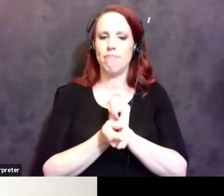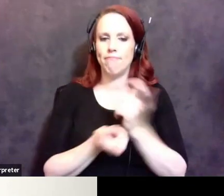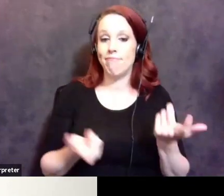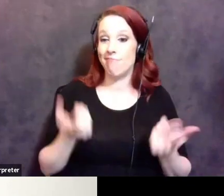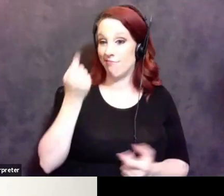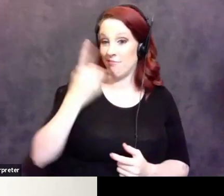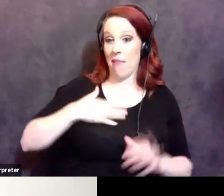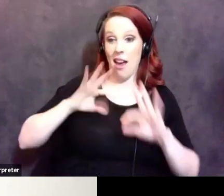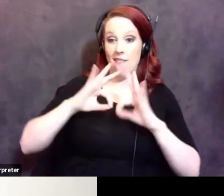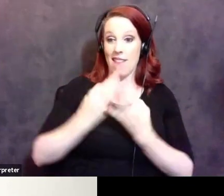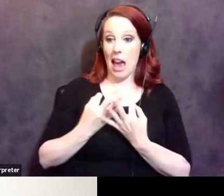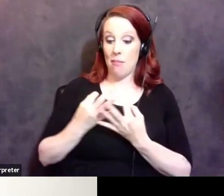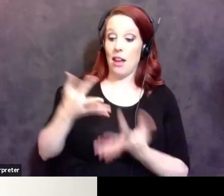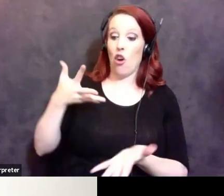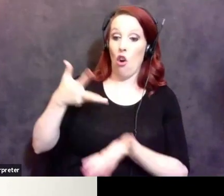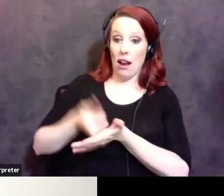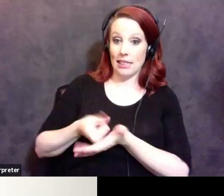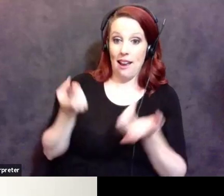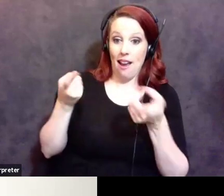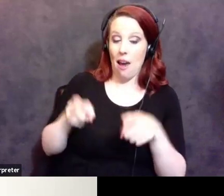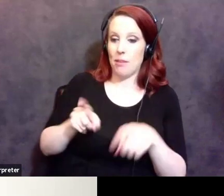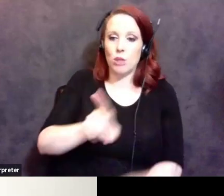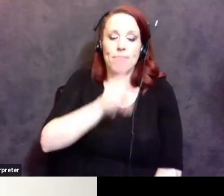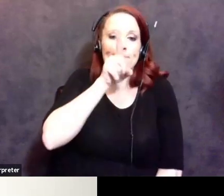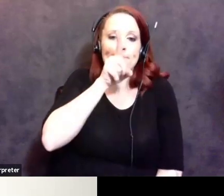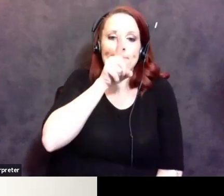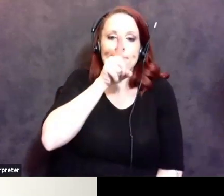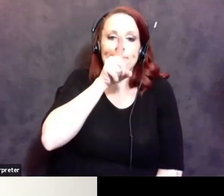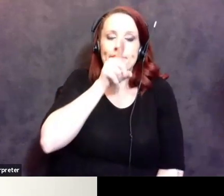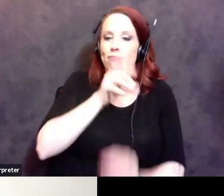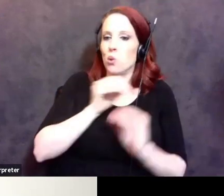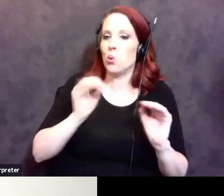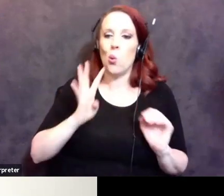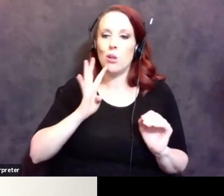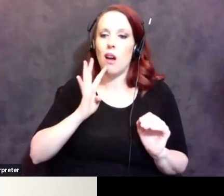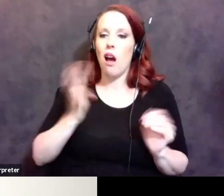the car accident after the car accident. I often joke it was as kind of like going to